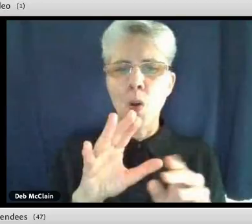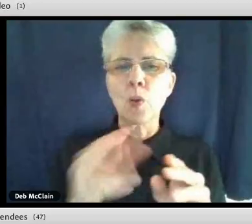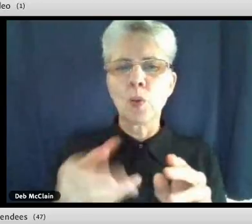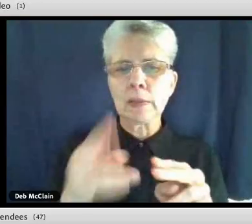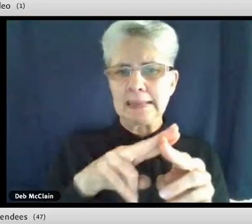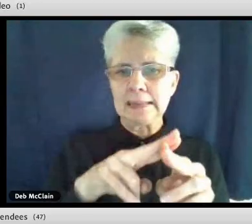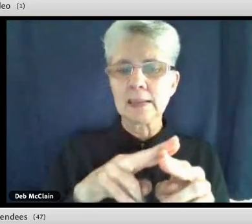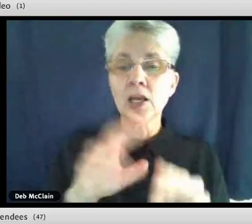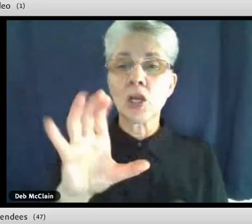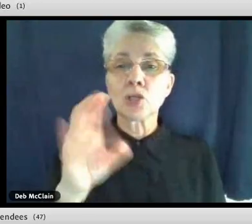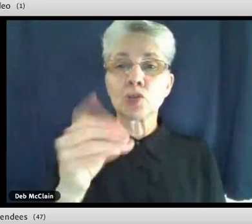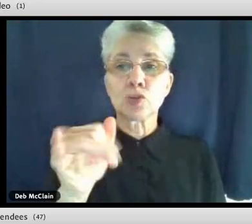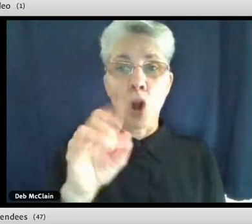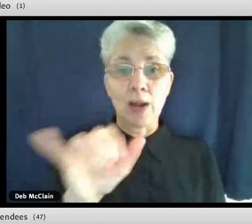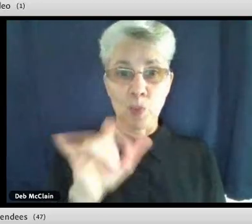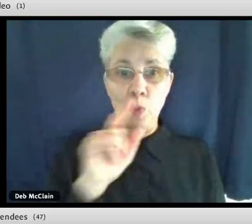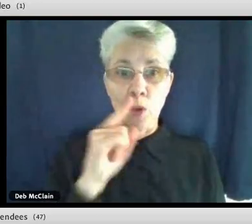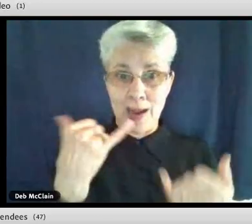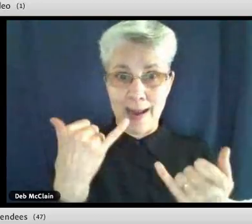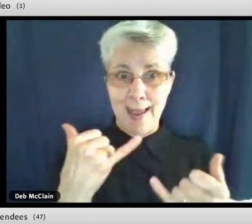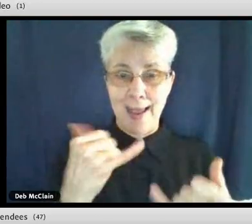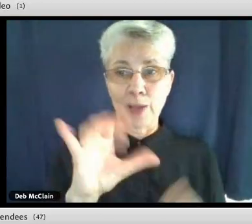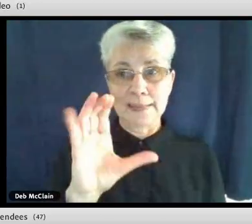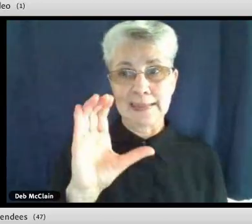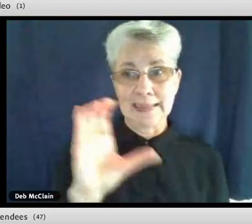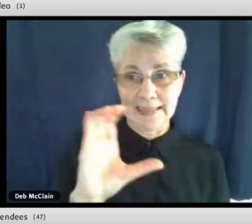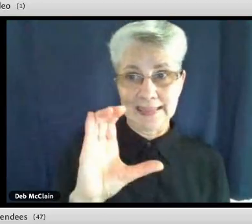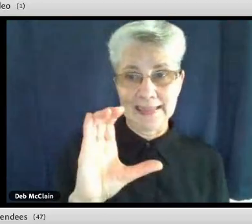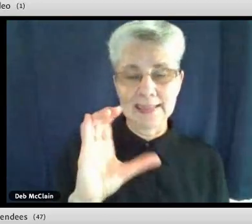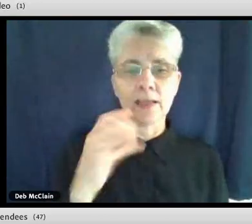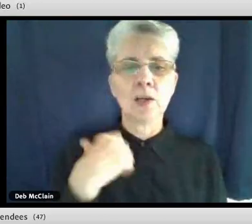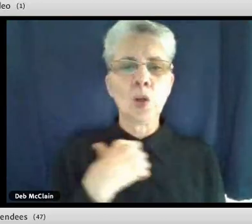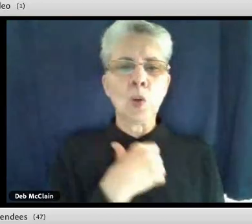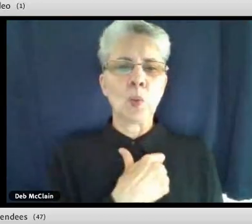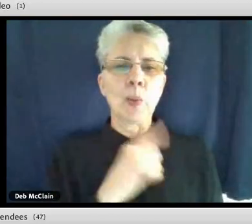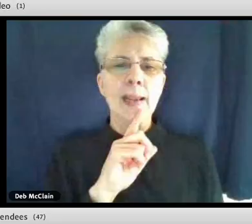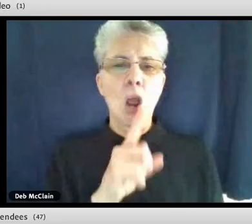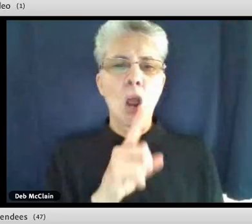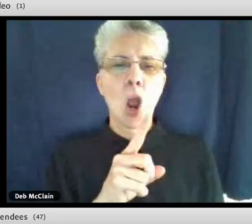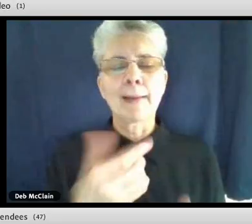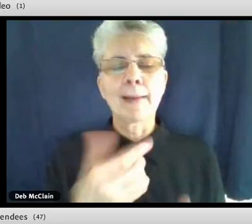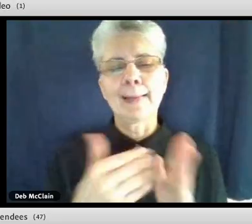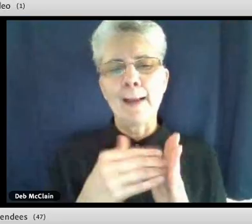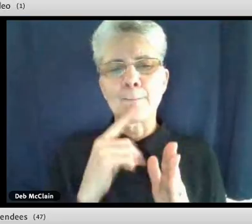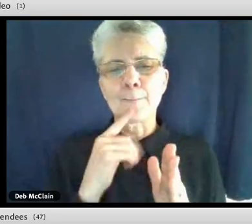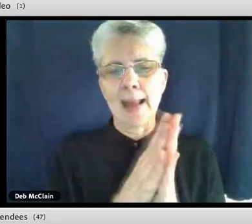Charlie is where we are right now, and we are, again, being asked to shelter in place,